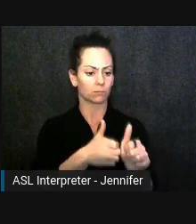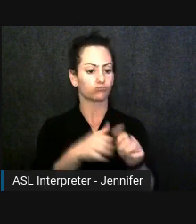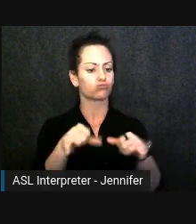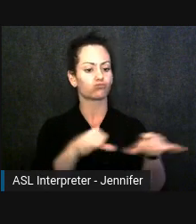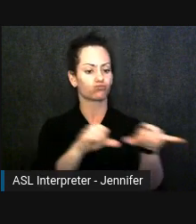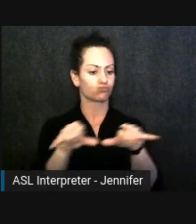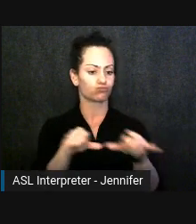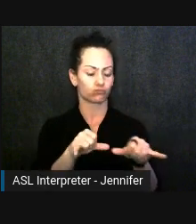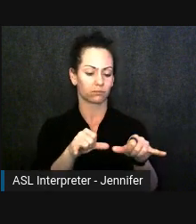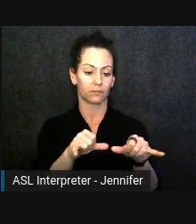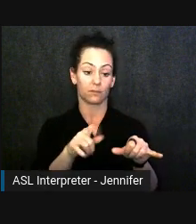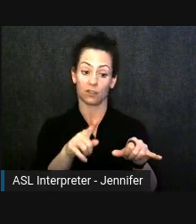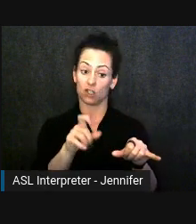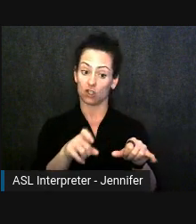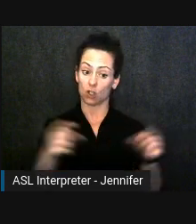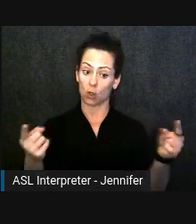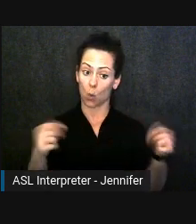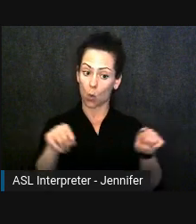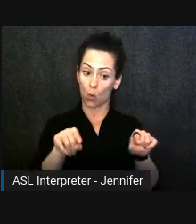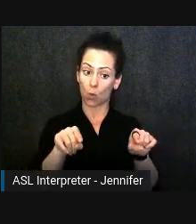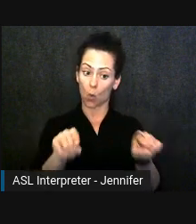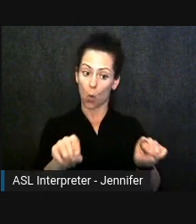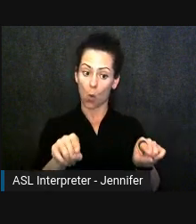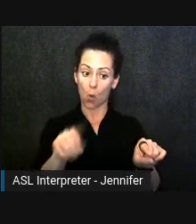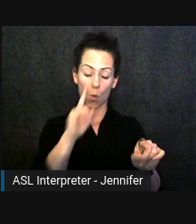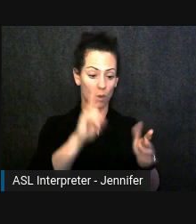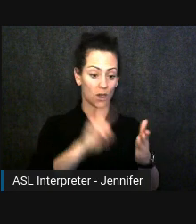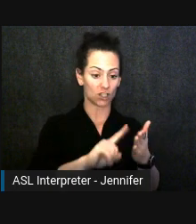and enforcing on the backend is really important